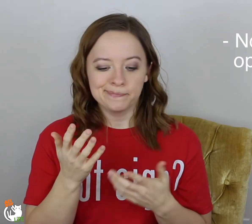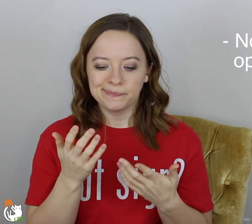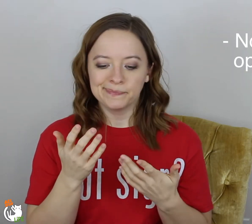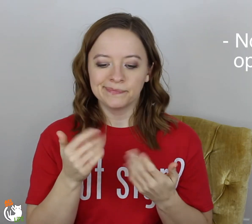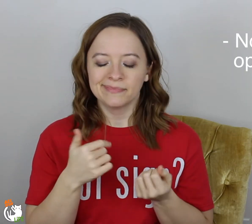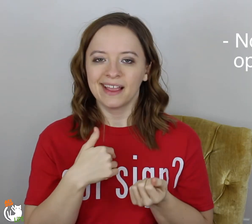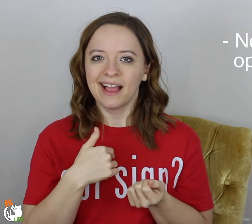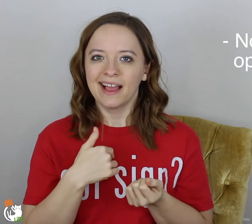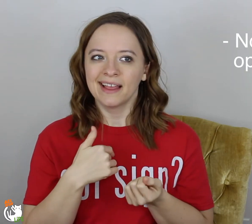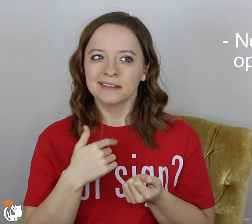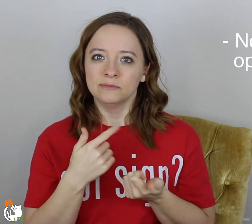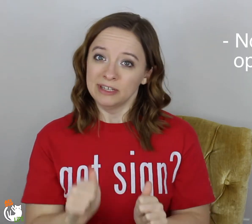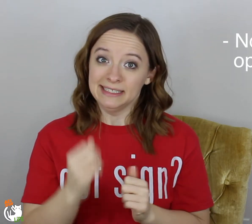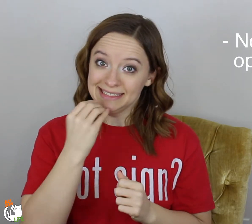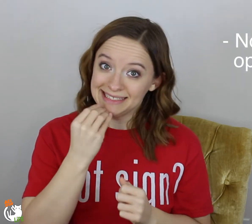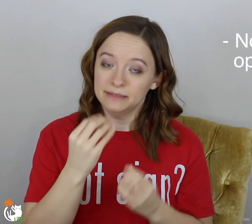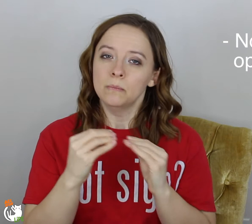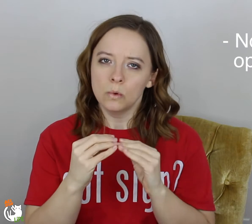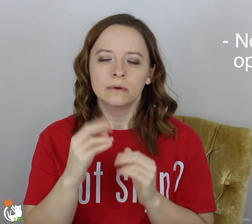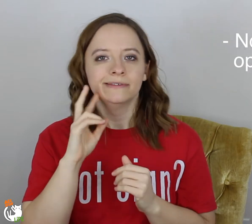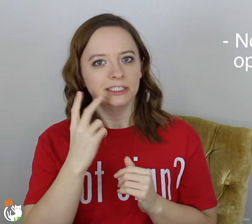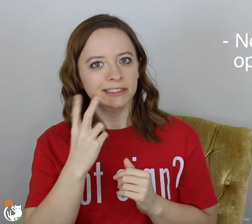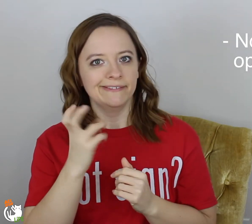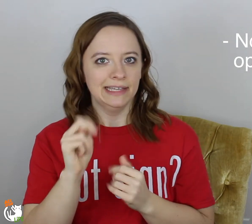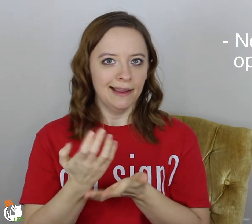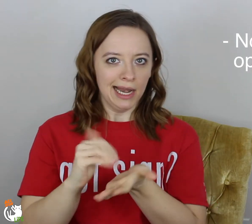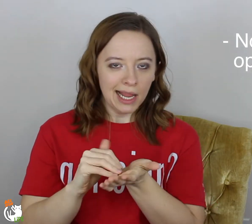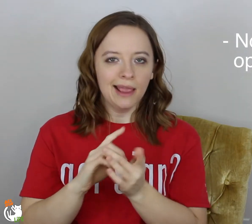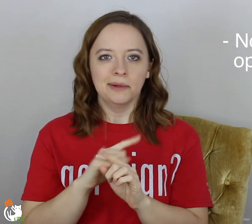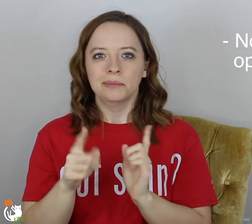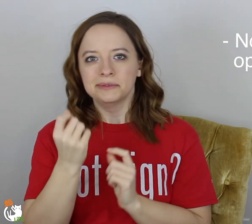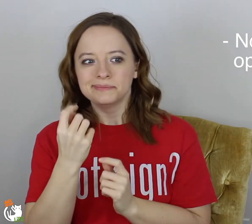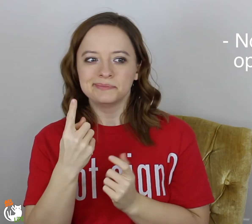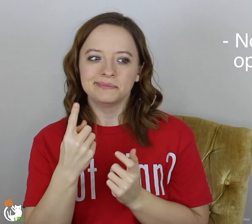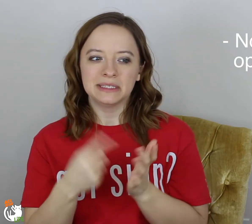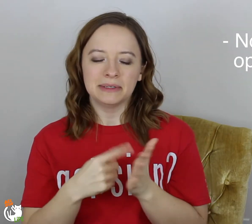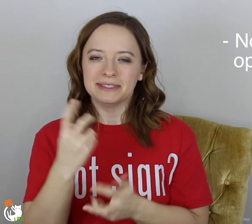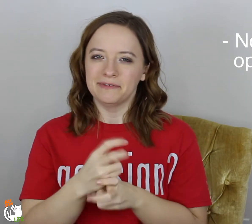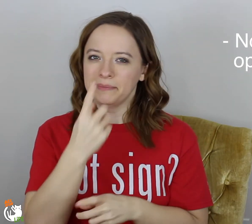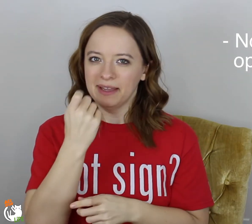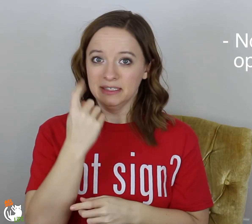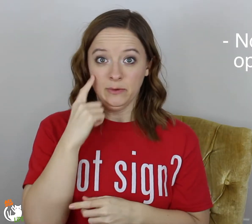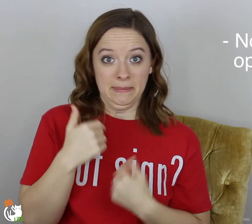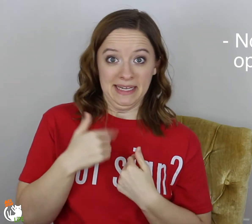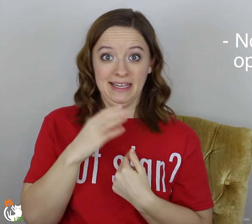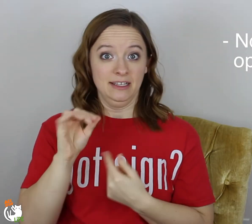Umm, I'm trying to eat more vegetarian and vegan again but sometimes it's a little bit difficult because